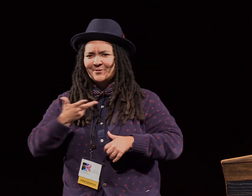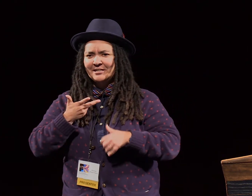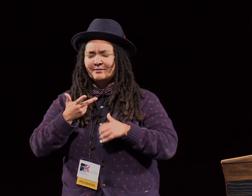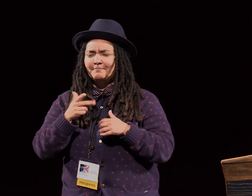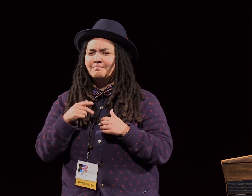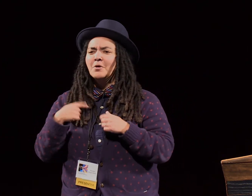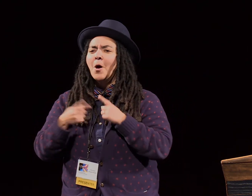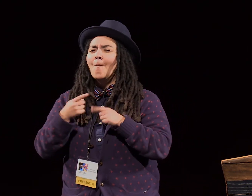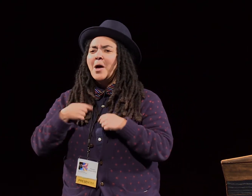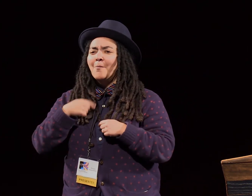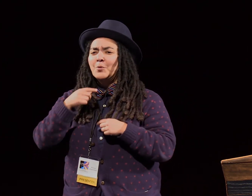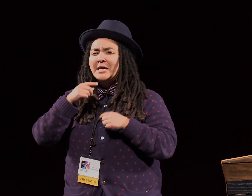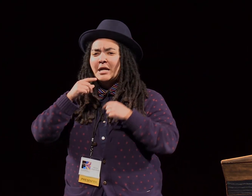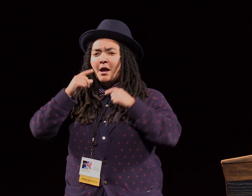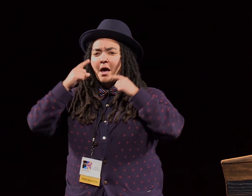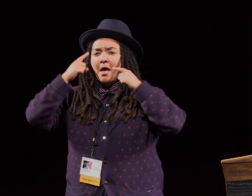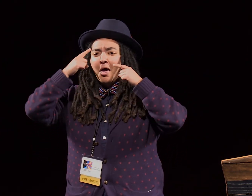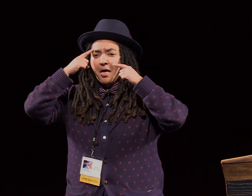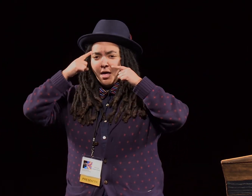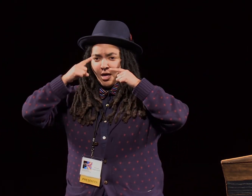It really came together for the three of us as a great title.